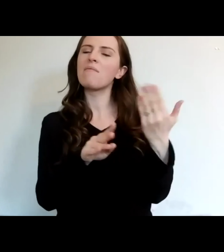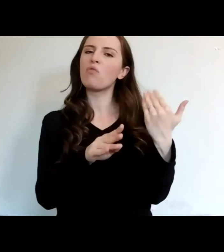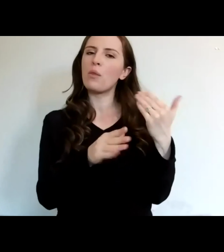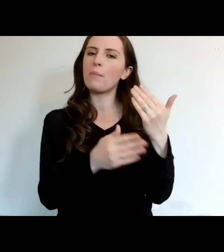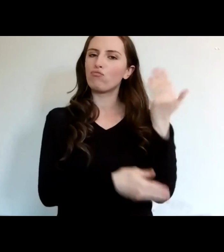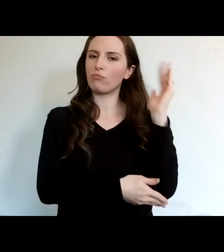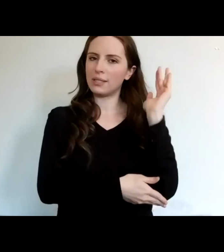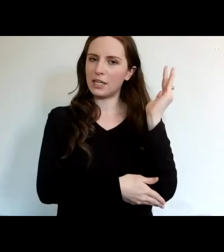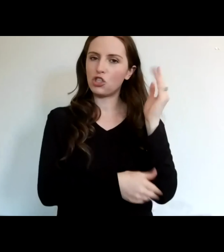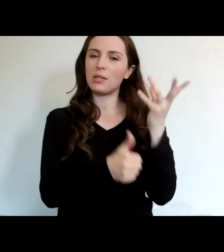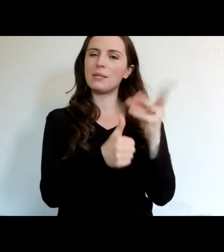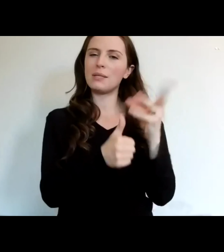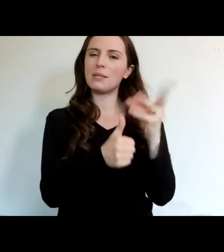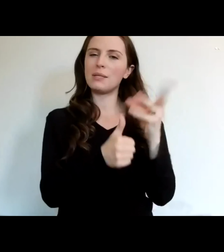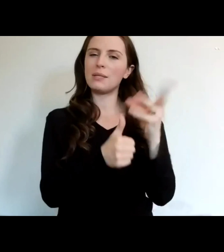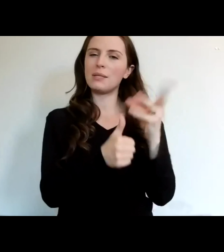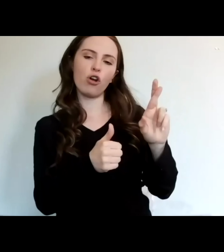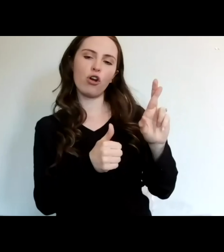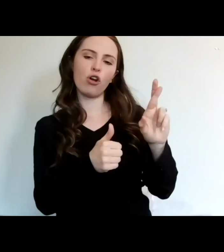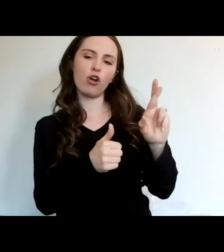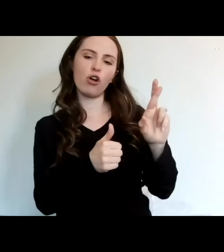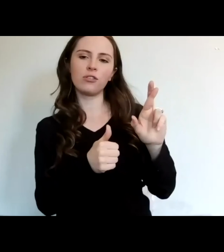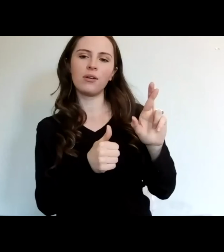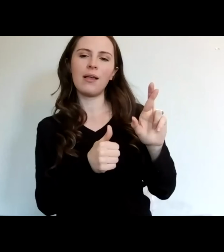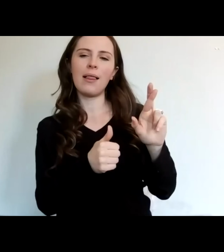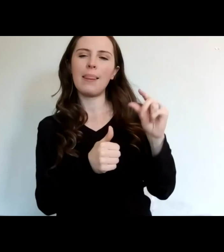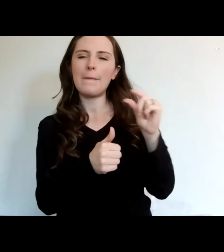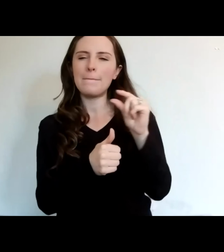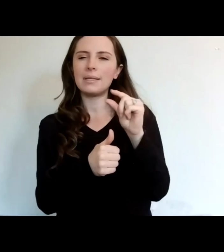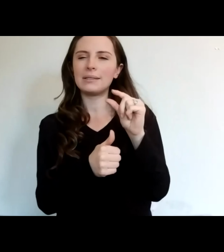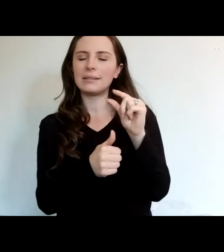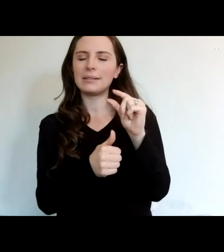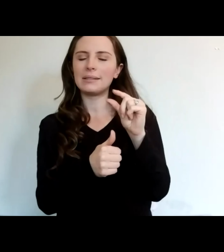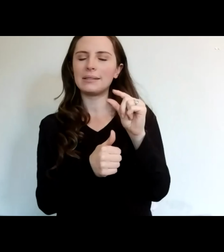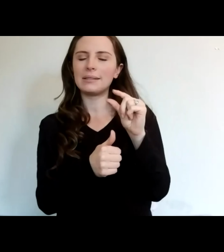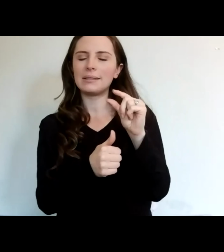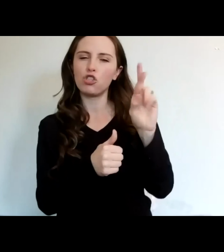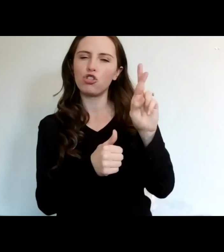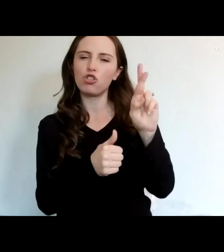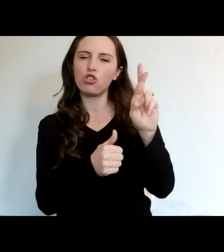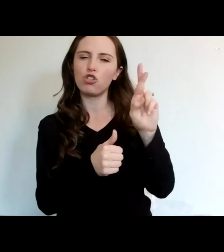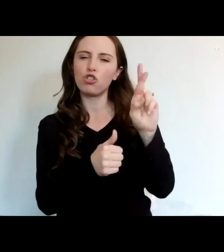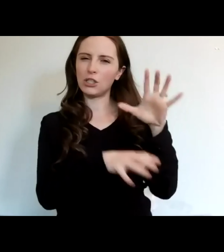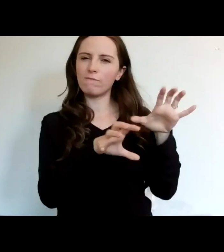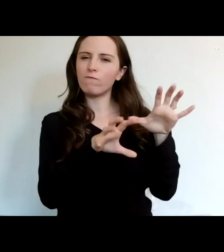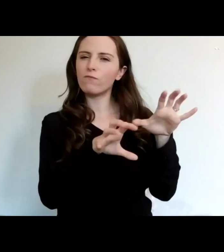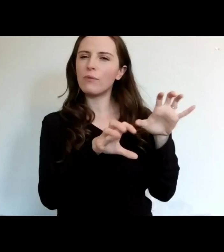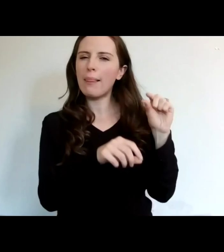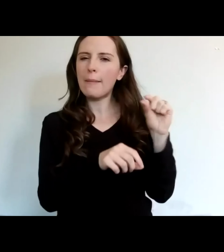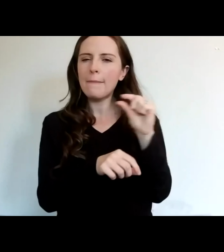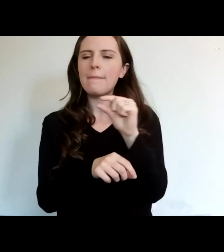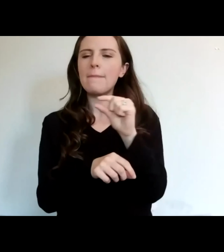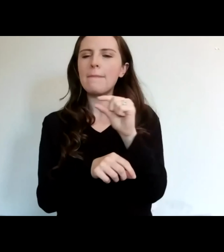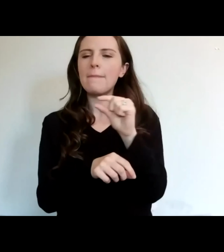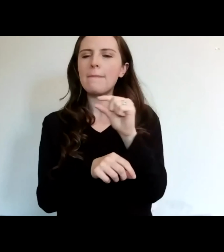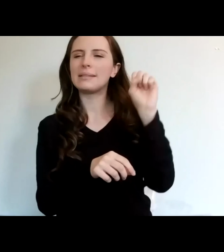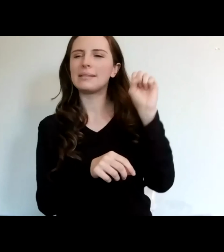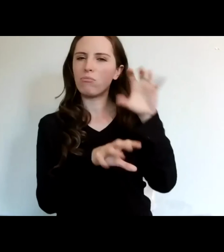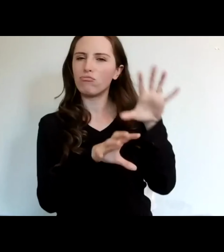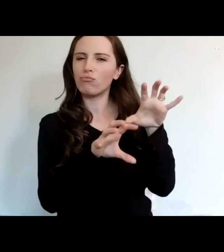and there were some glitches on Ger's audio as we were working through.